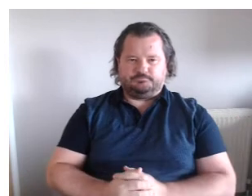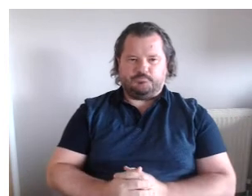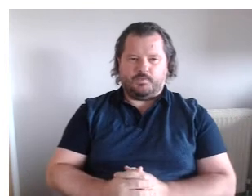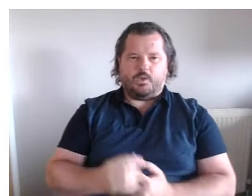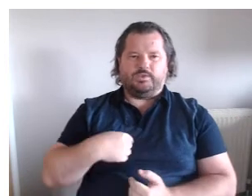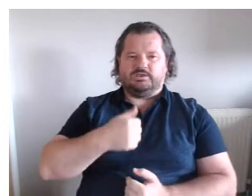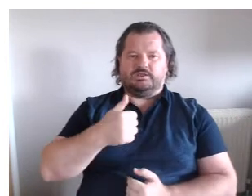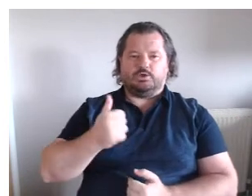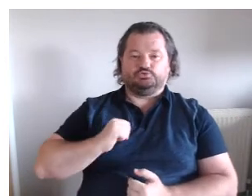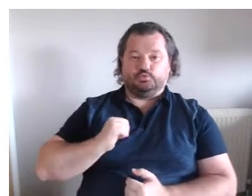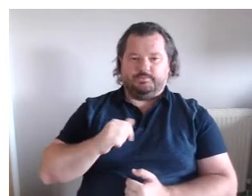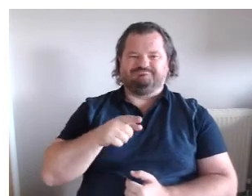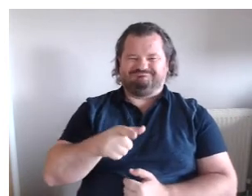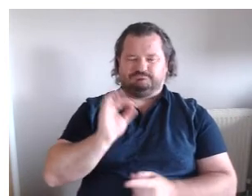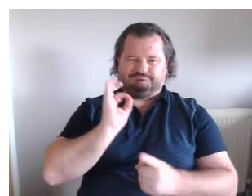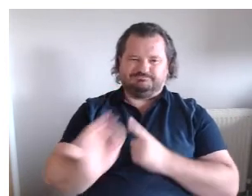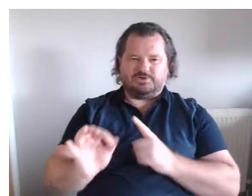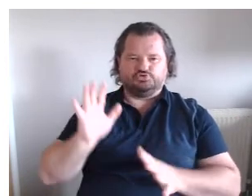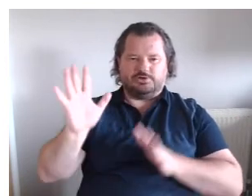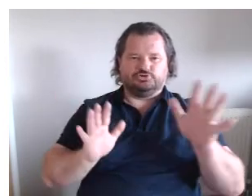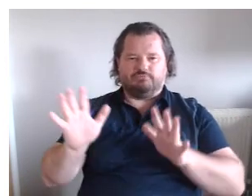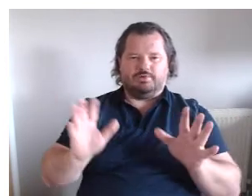We use the assumption that there are particular gestural movements